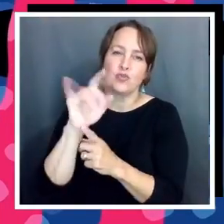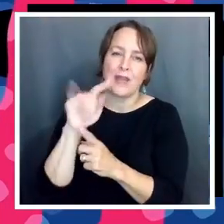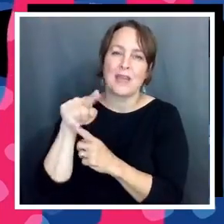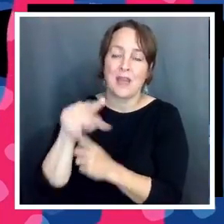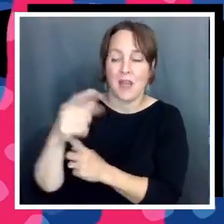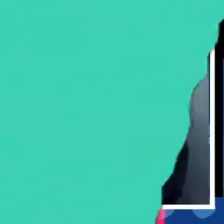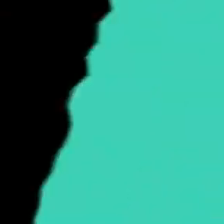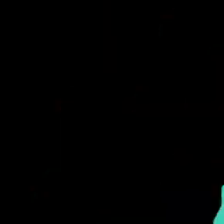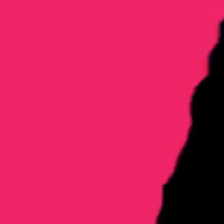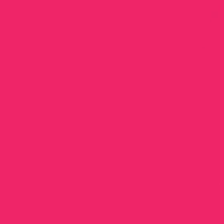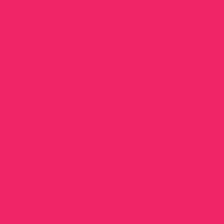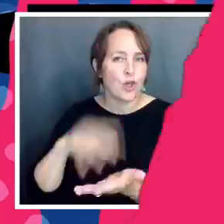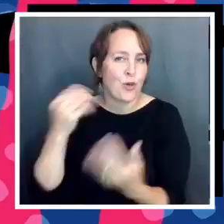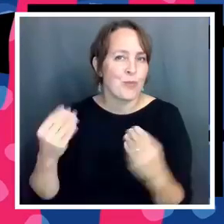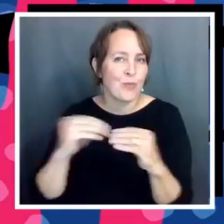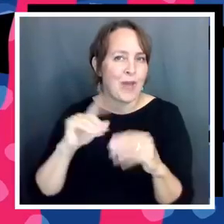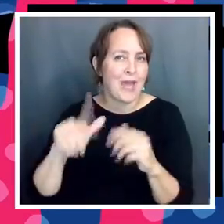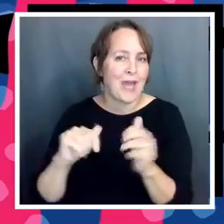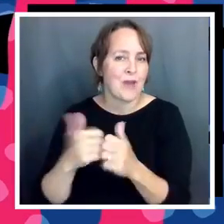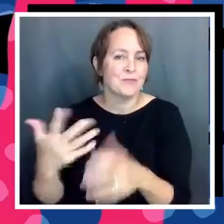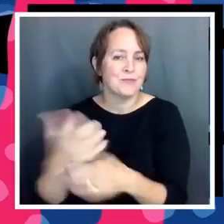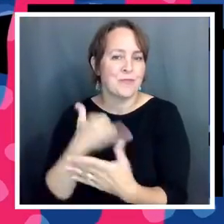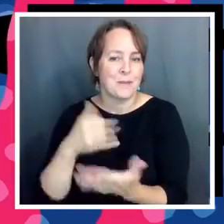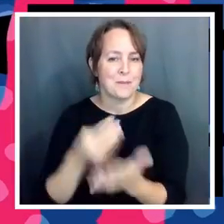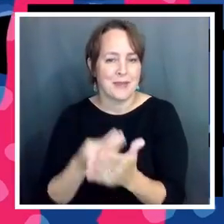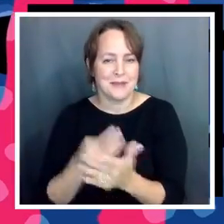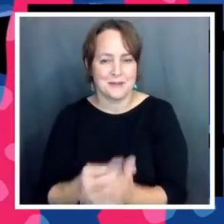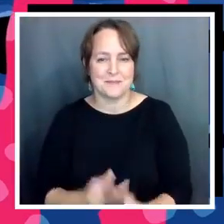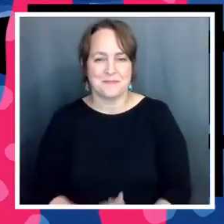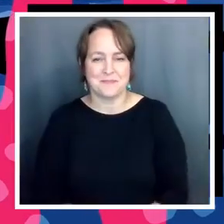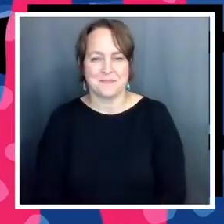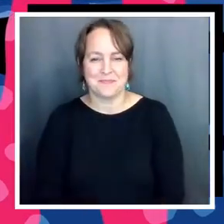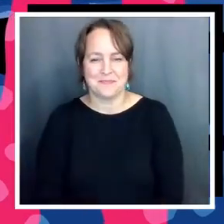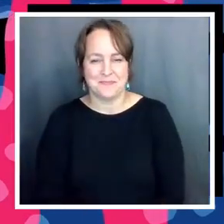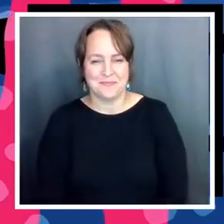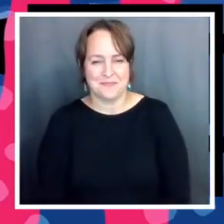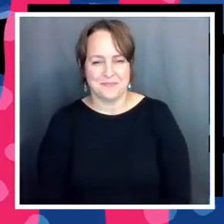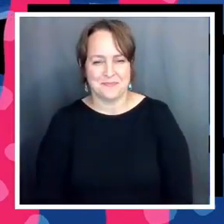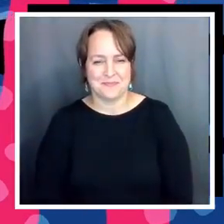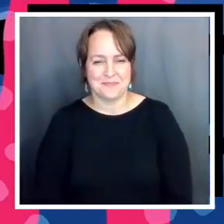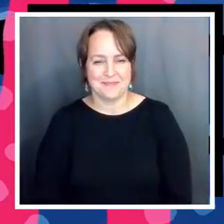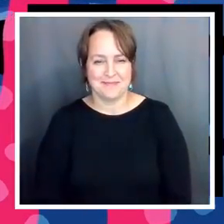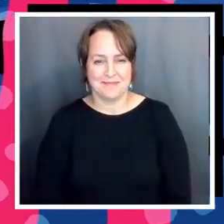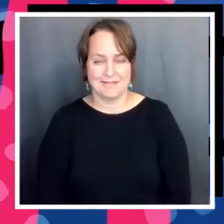THAT.